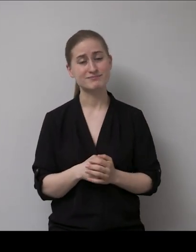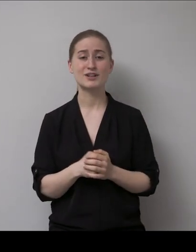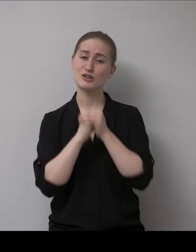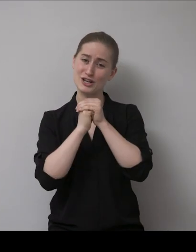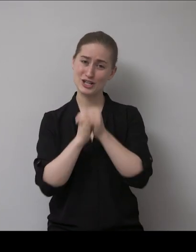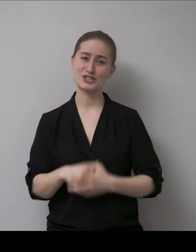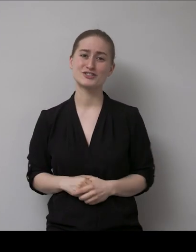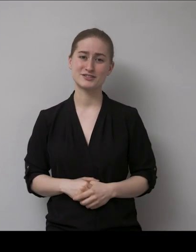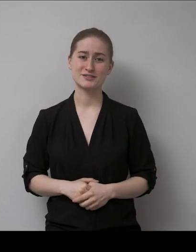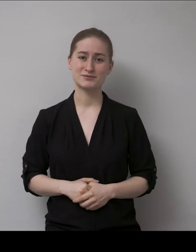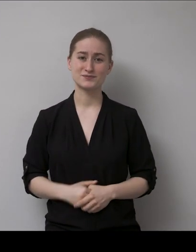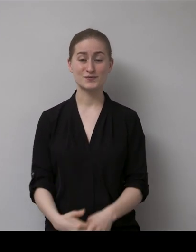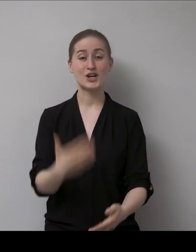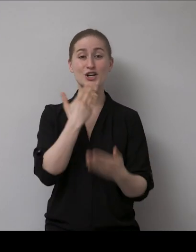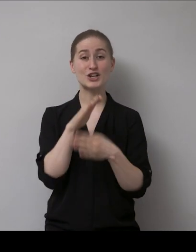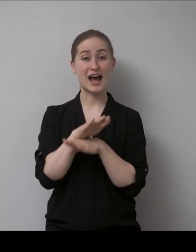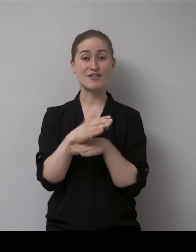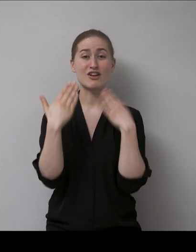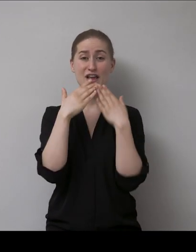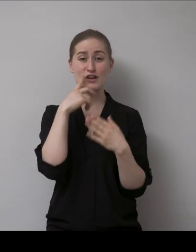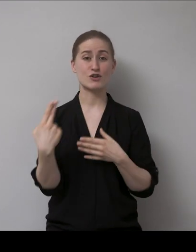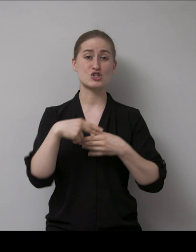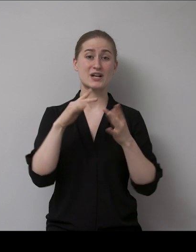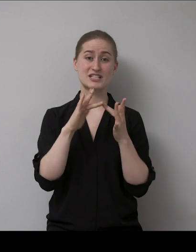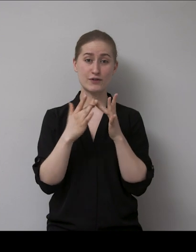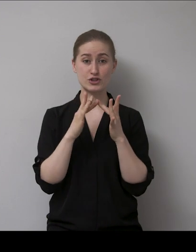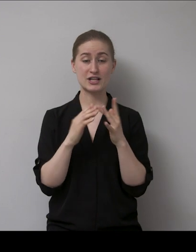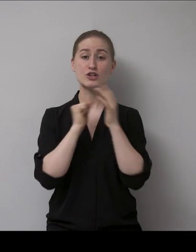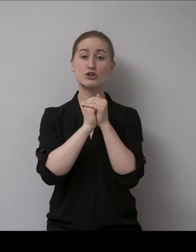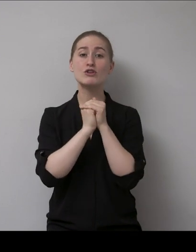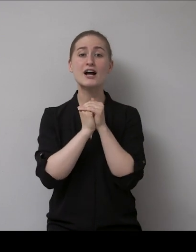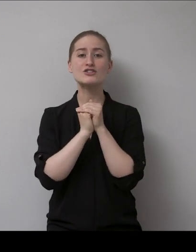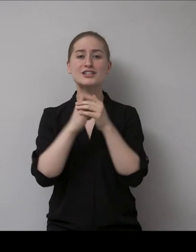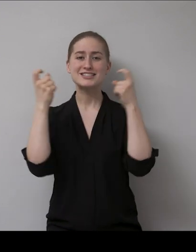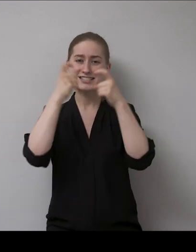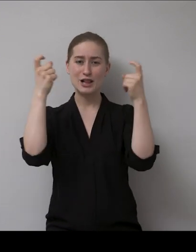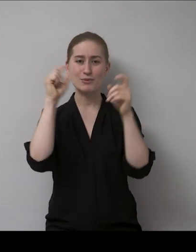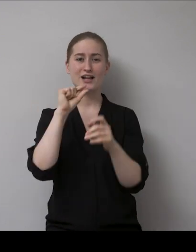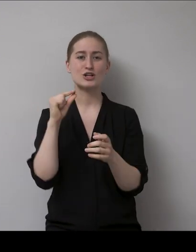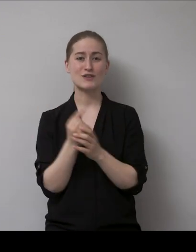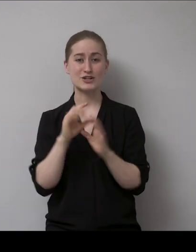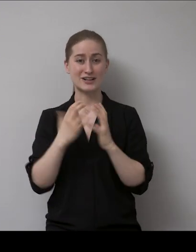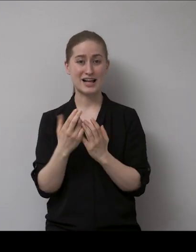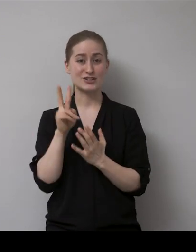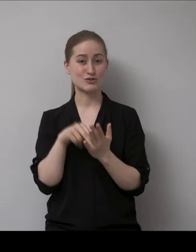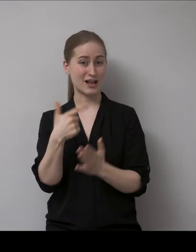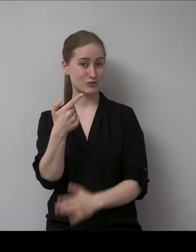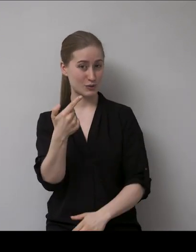Good afternoon, everyone, and thank you for joining us virtually to congratulate and celebrate the graduating class of 2021.